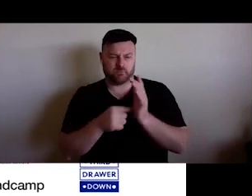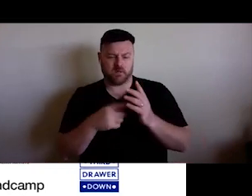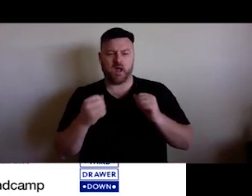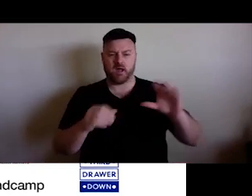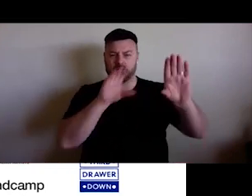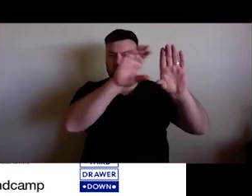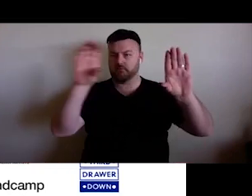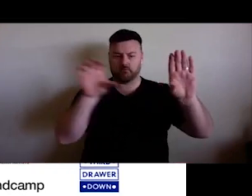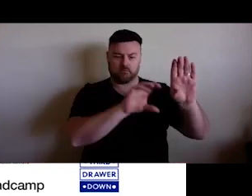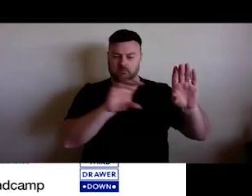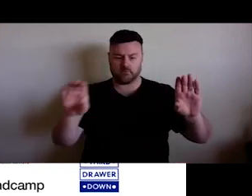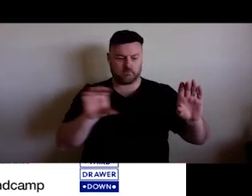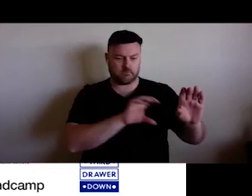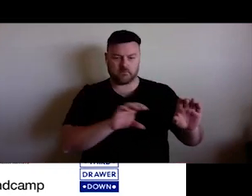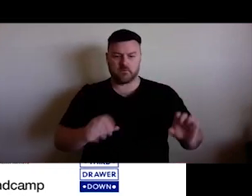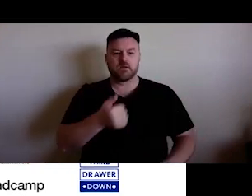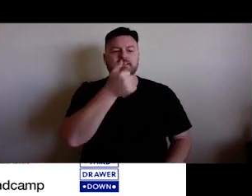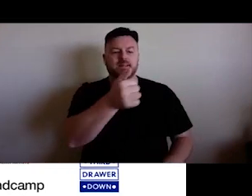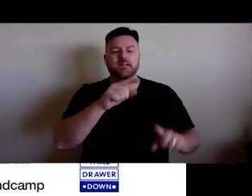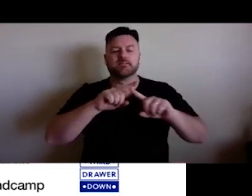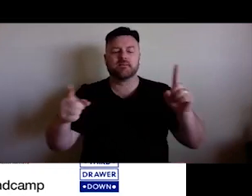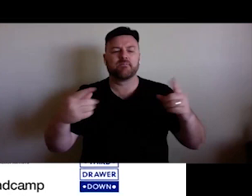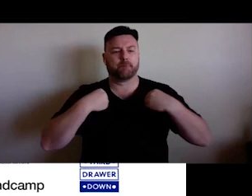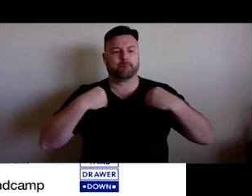is the classic model used by people like Google and Facebook. We consume